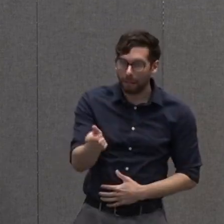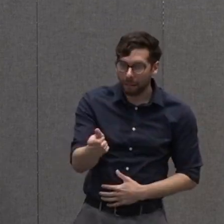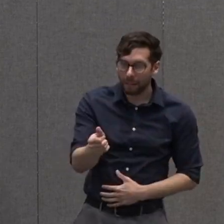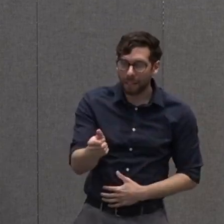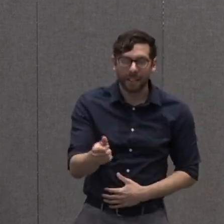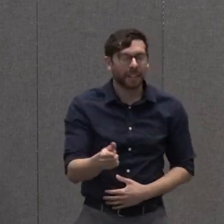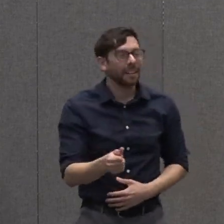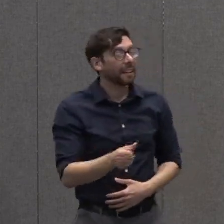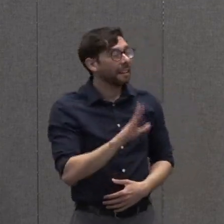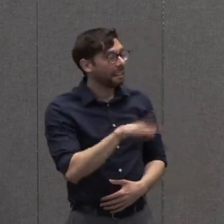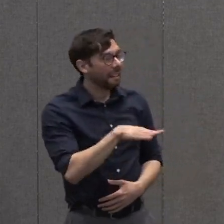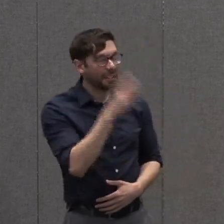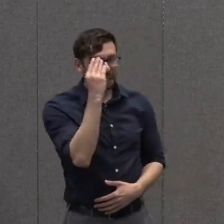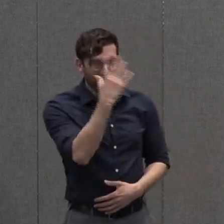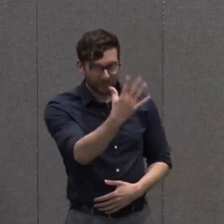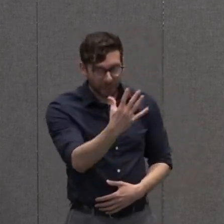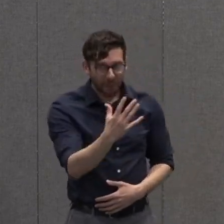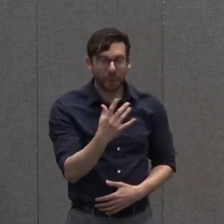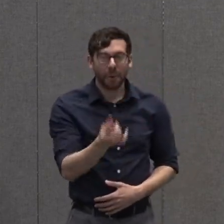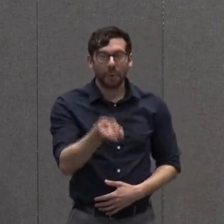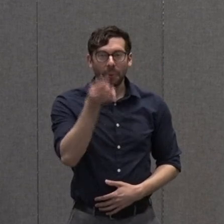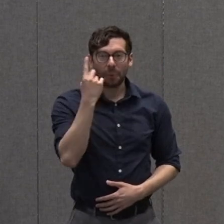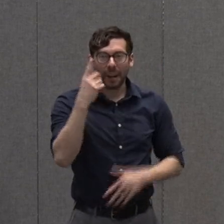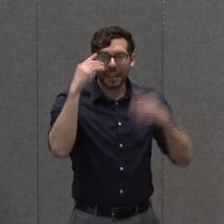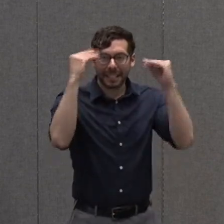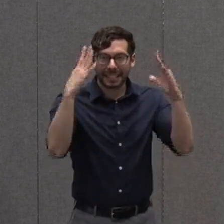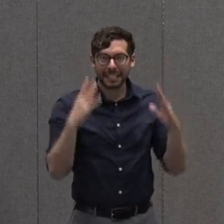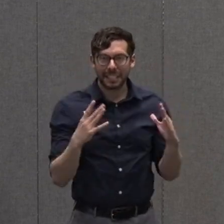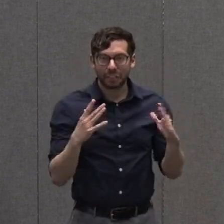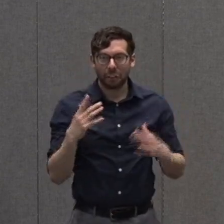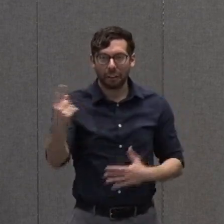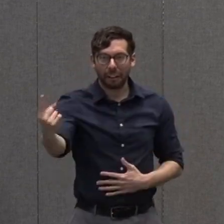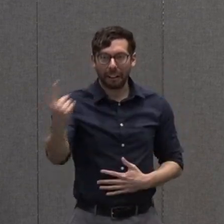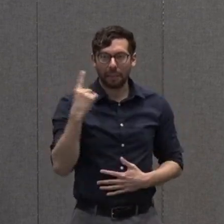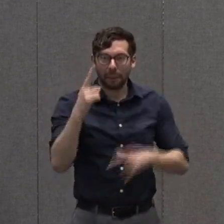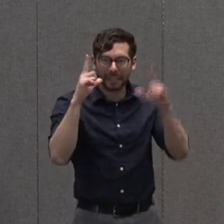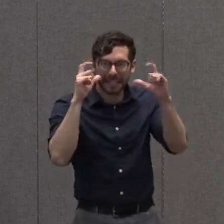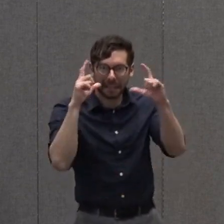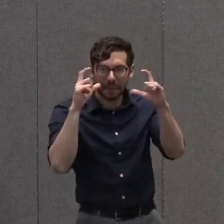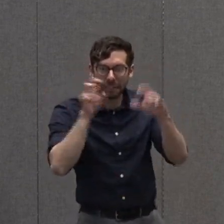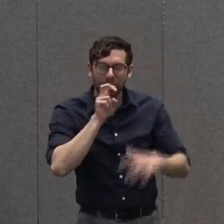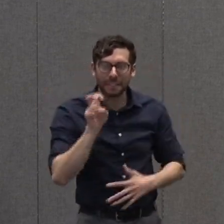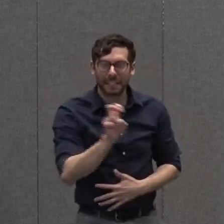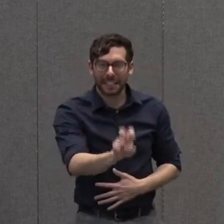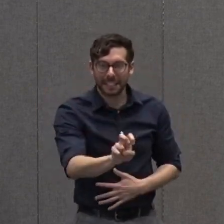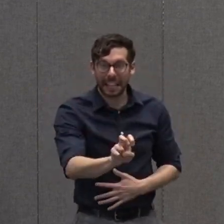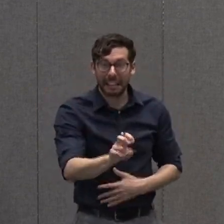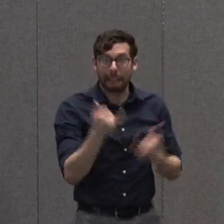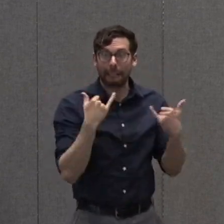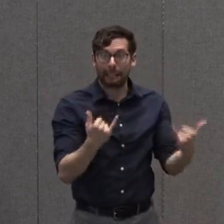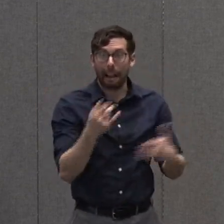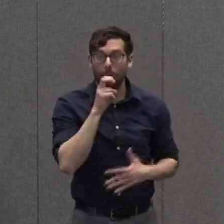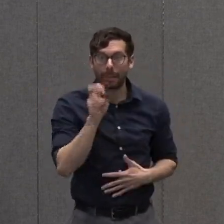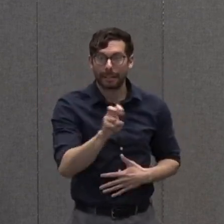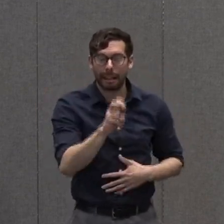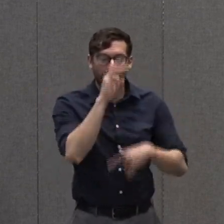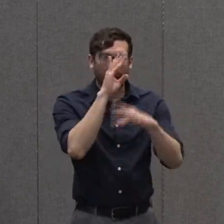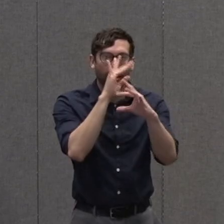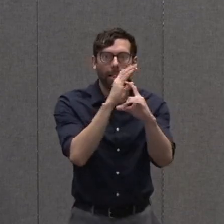and got the attention of the snake. And she wants to come, and see you. (both laugh)